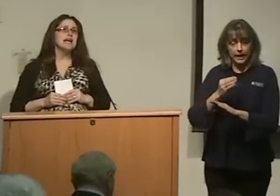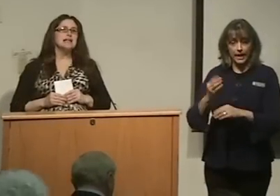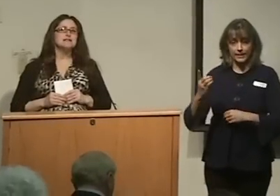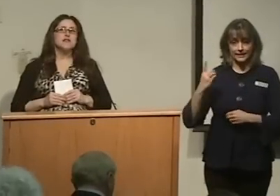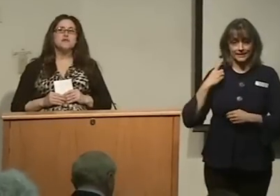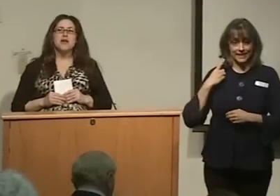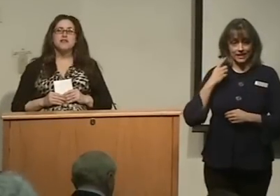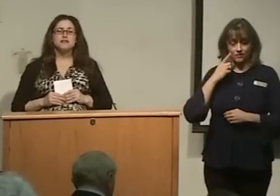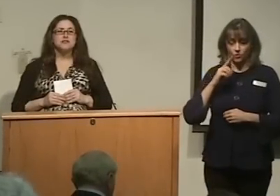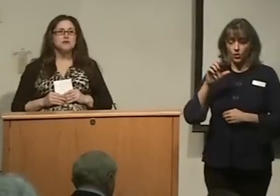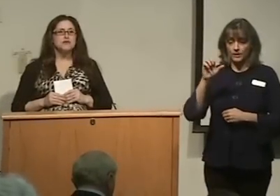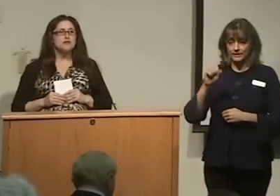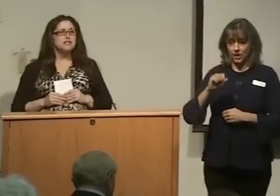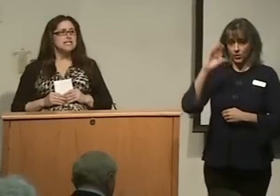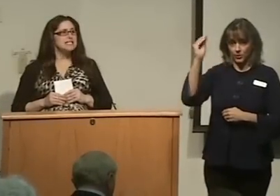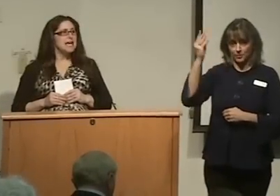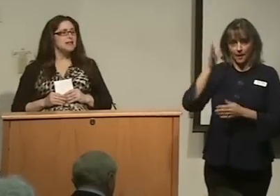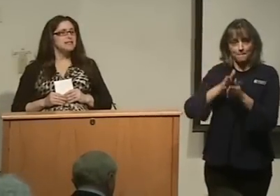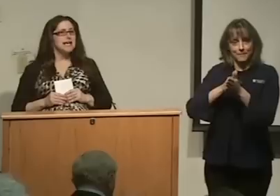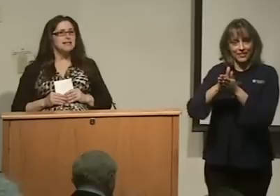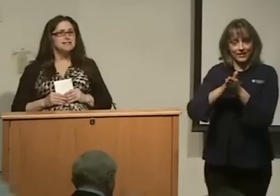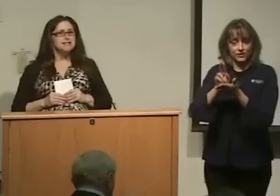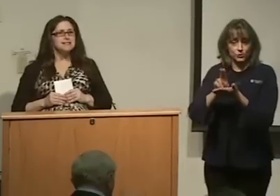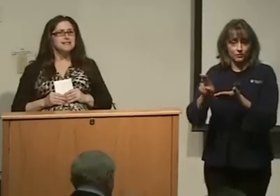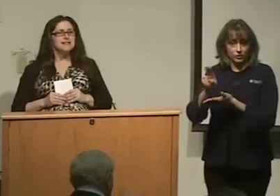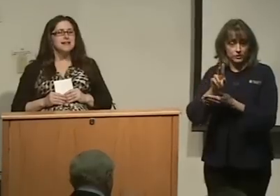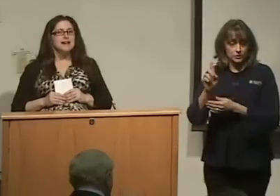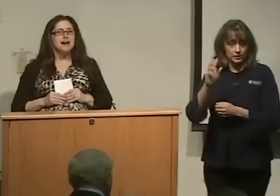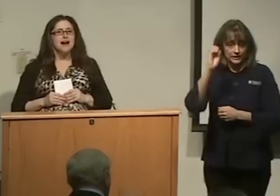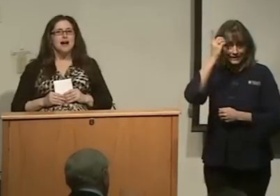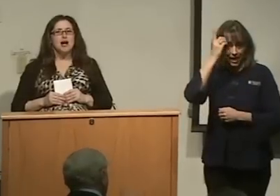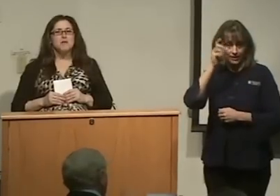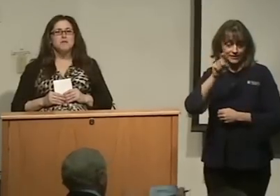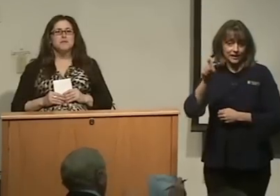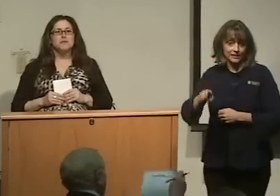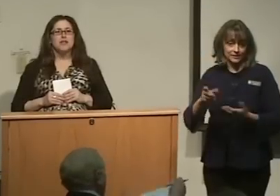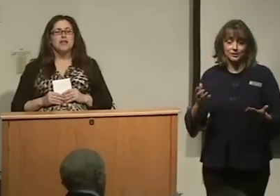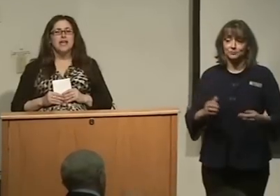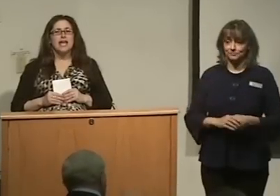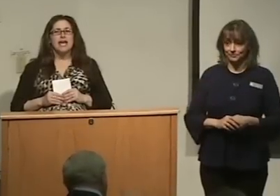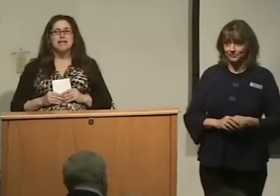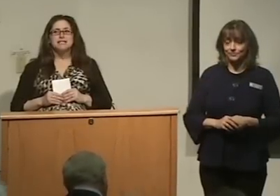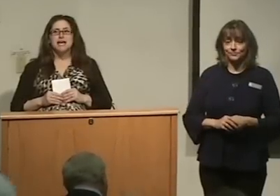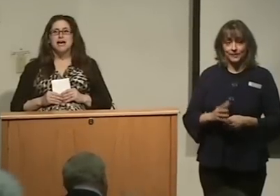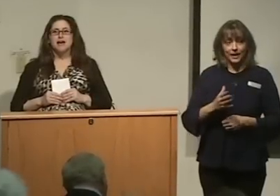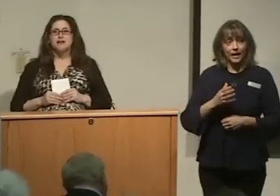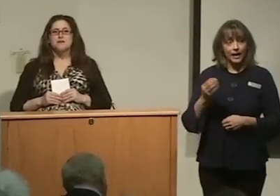at Southern Methodist University in Dallas, Texas. And we welcome him today.